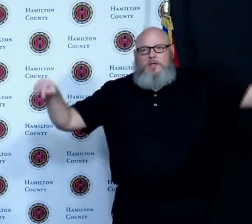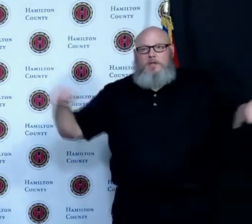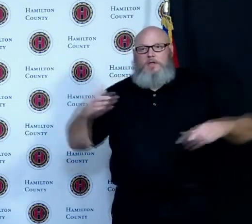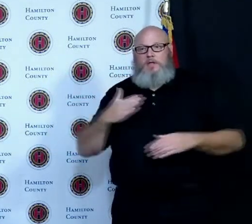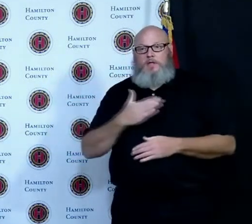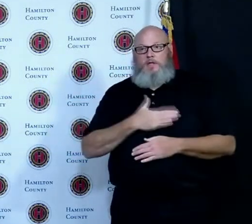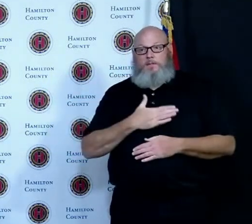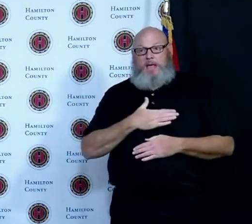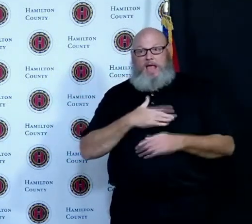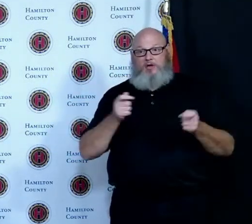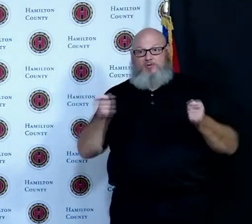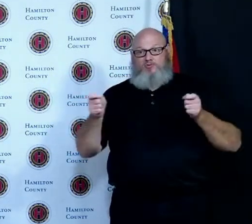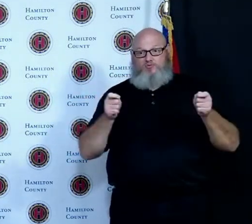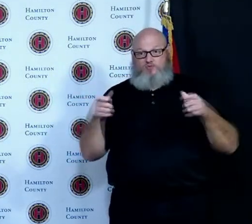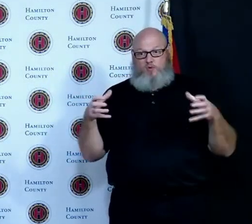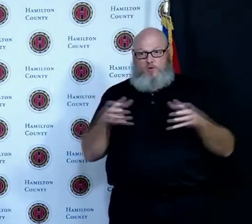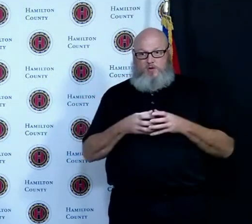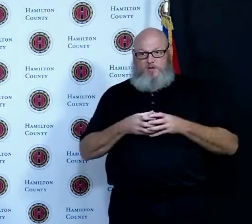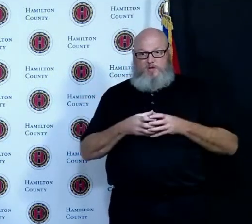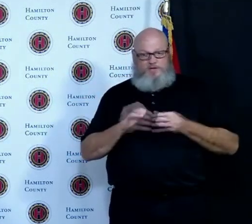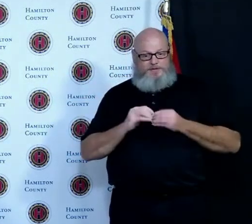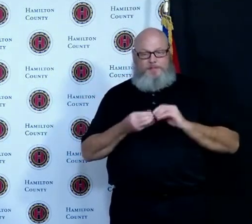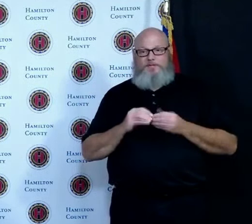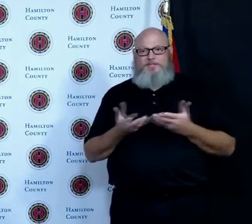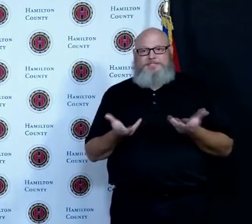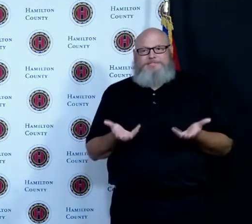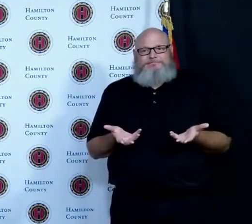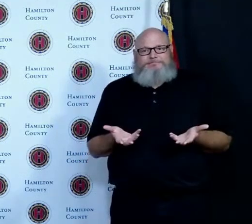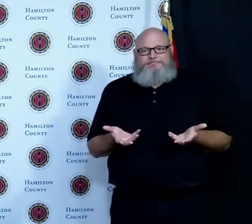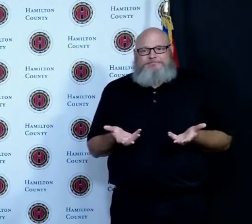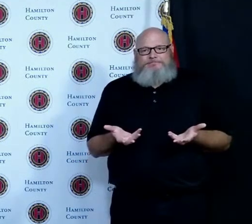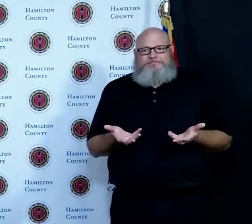doses and we are working hard to make sure that we're scheduling appointments and getting it out